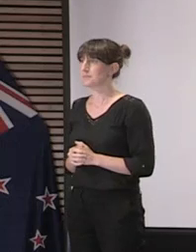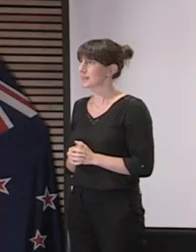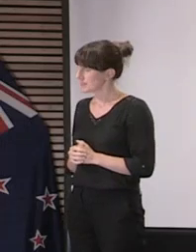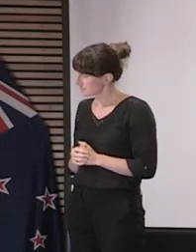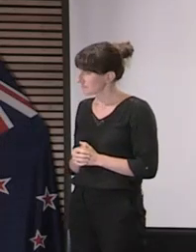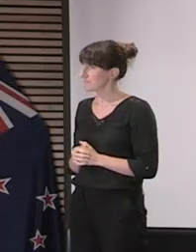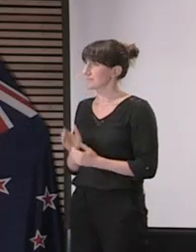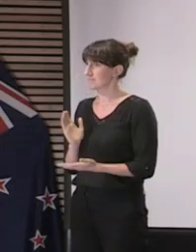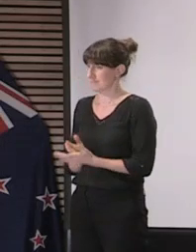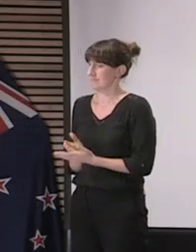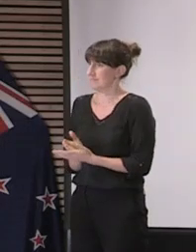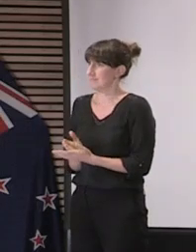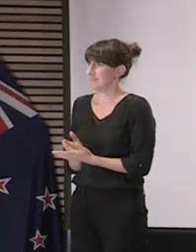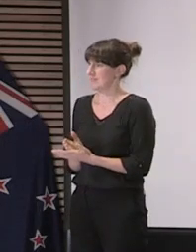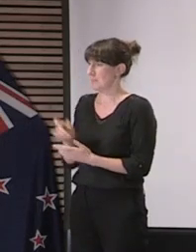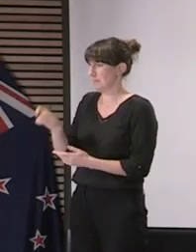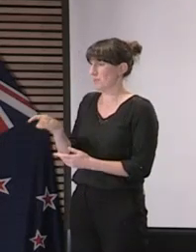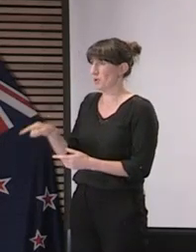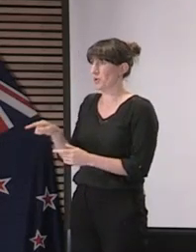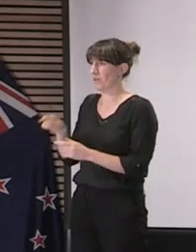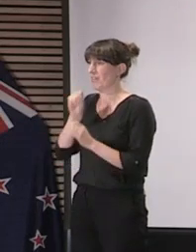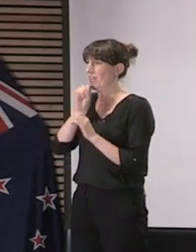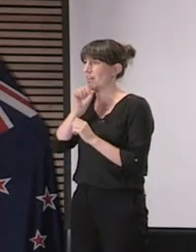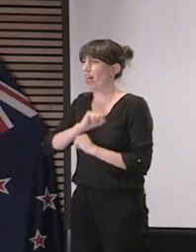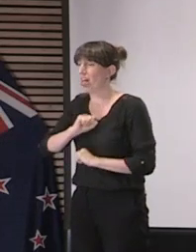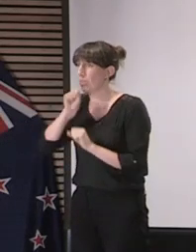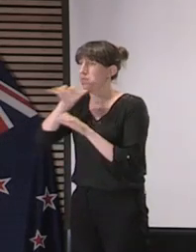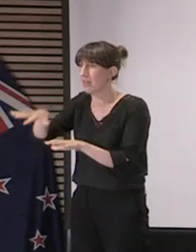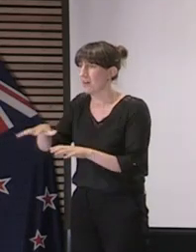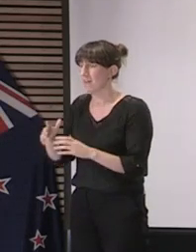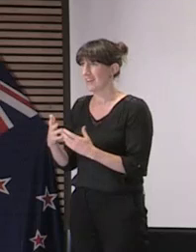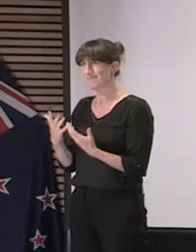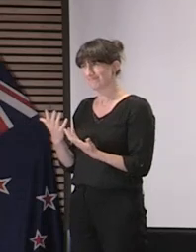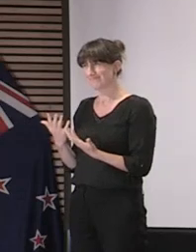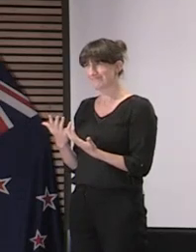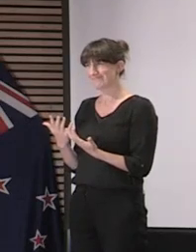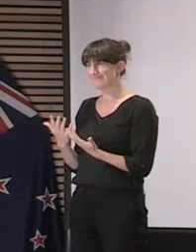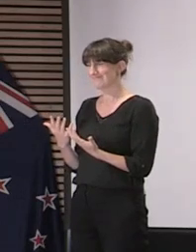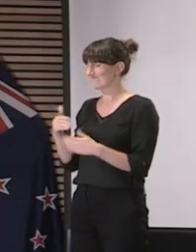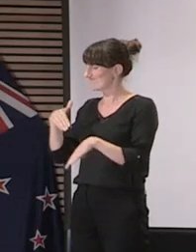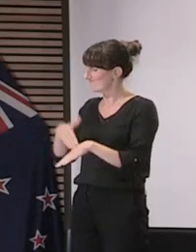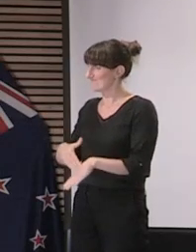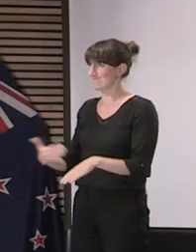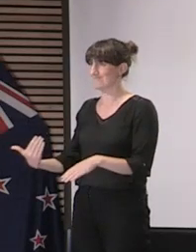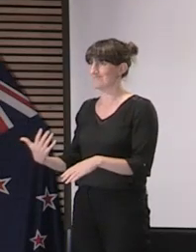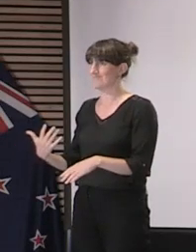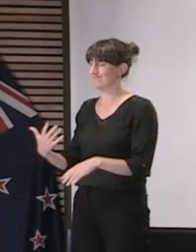There's no doubt that people who undertake these actions